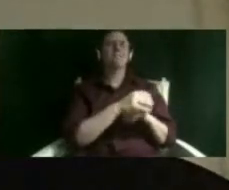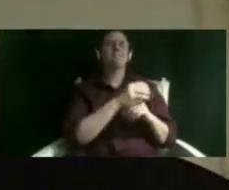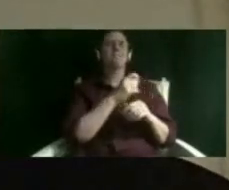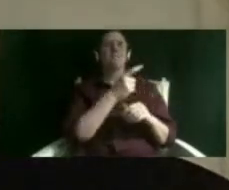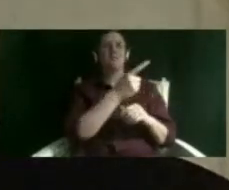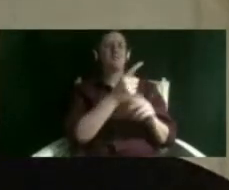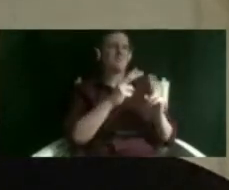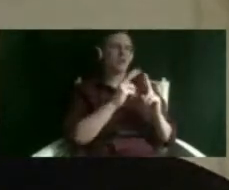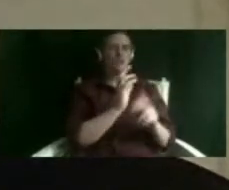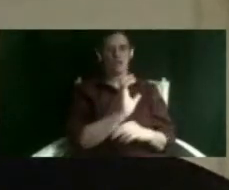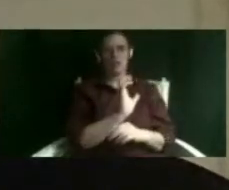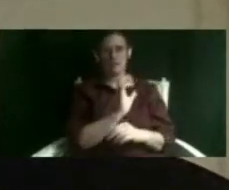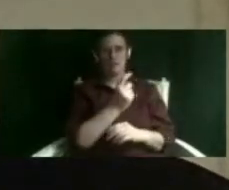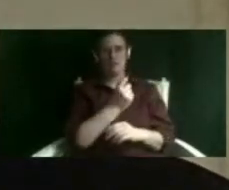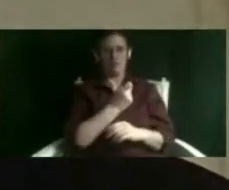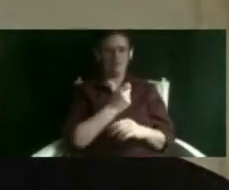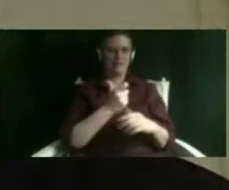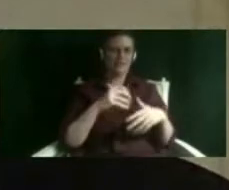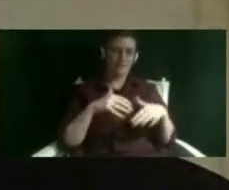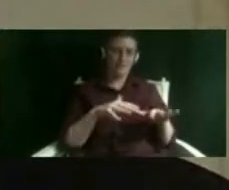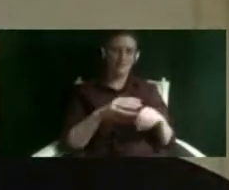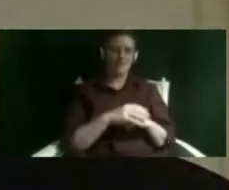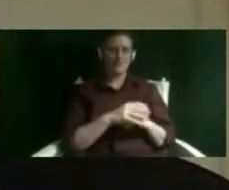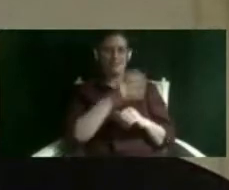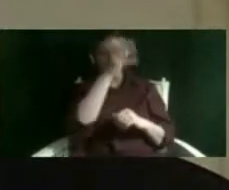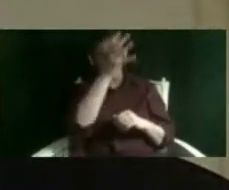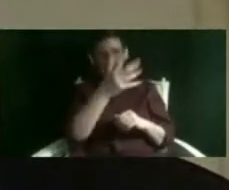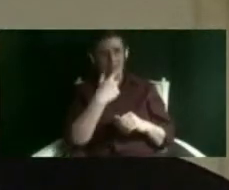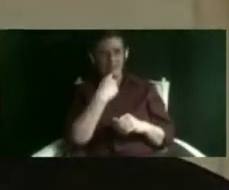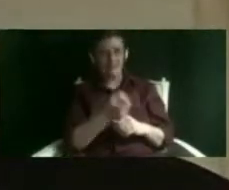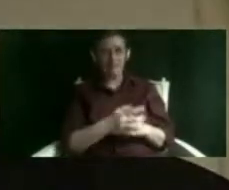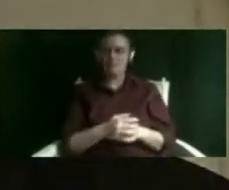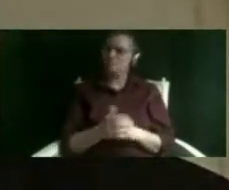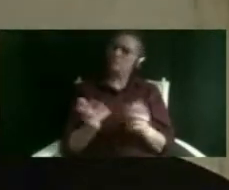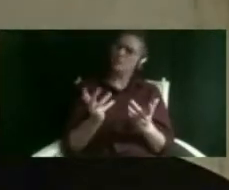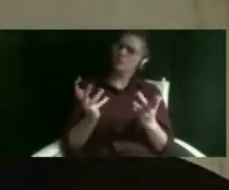but um i said grandpa i have something to tell you and he said well what is it honey and i said well